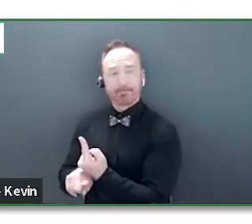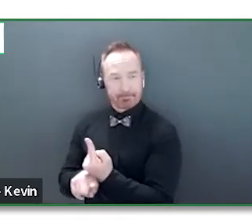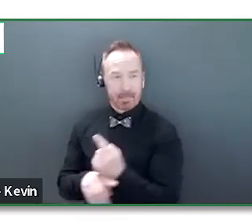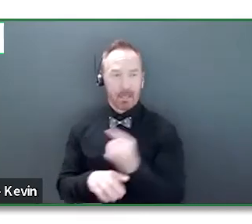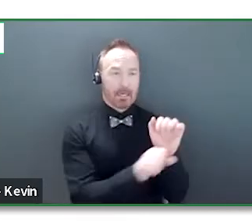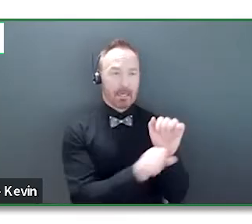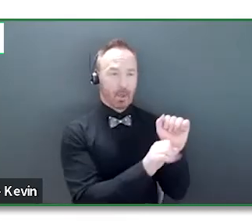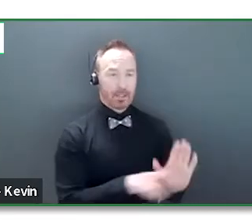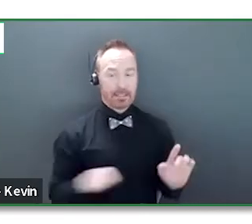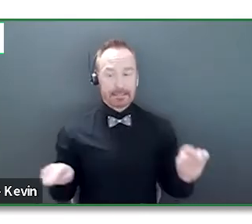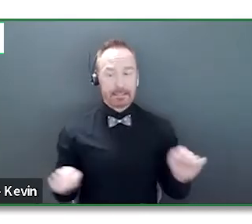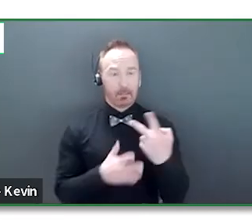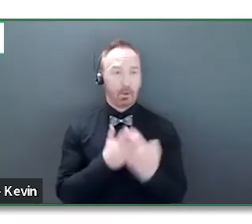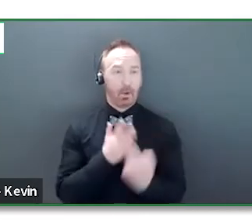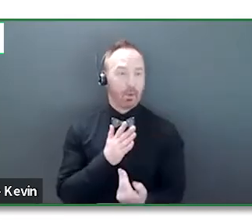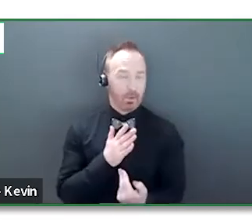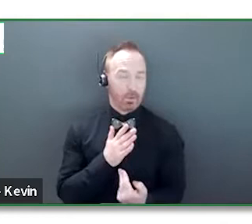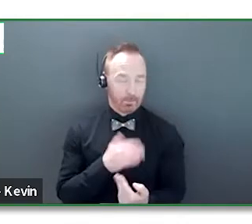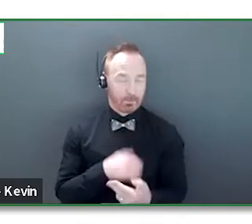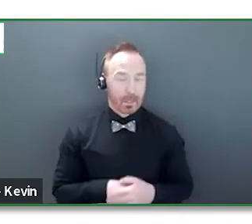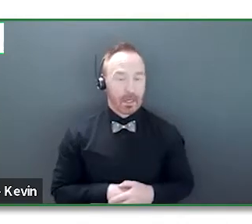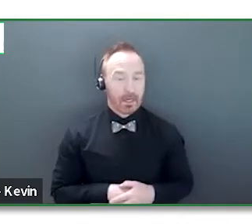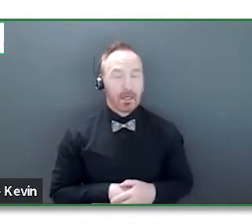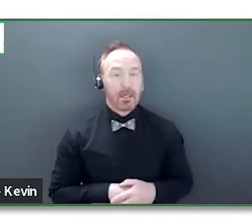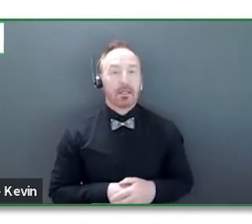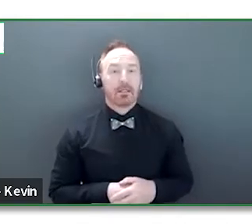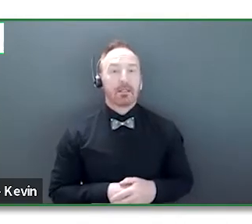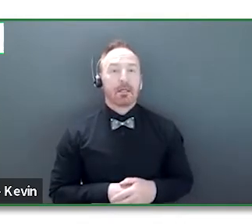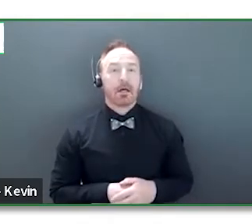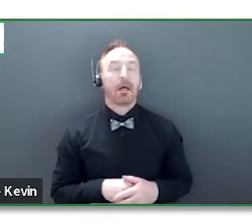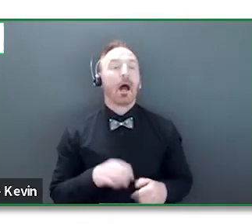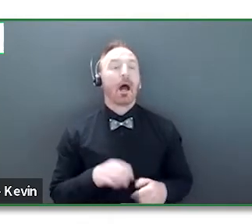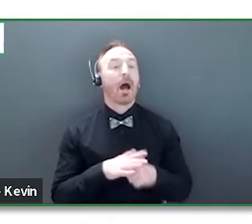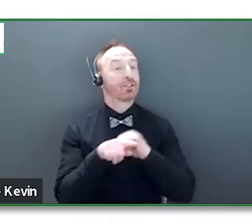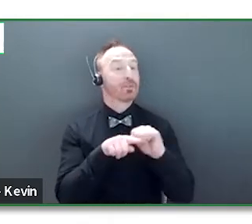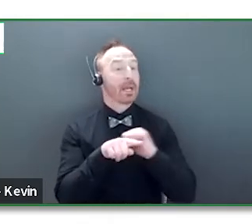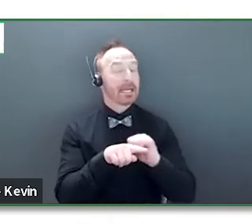So so that's one of the things. We've also adapted our training for inclusive